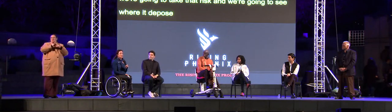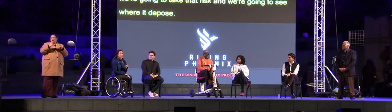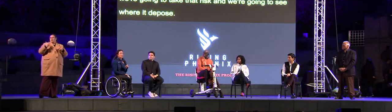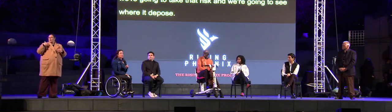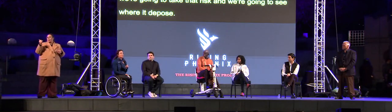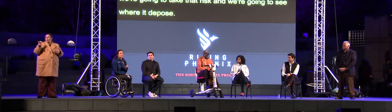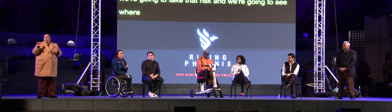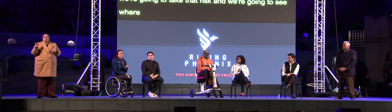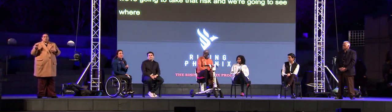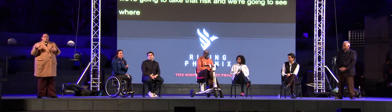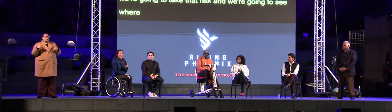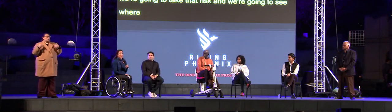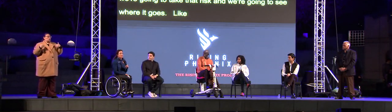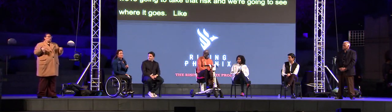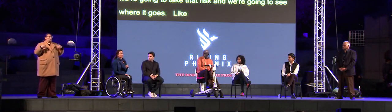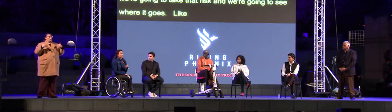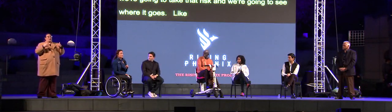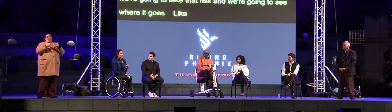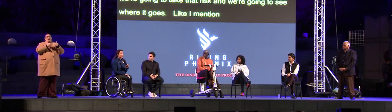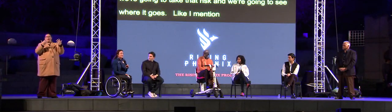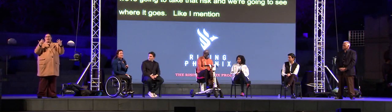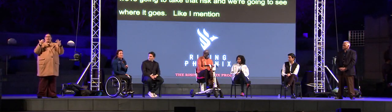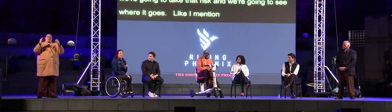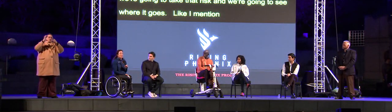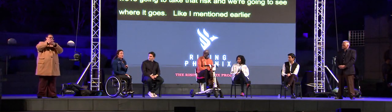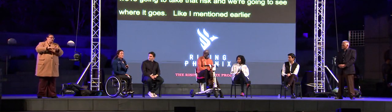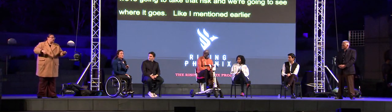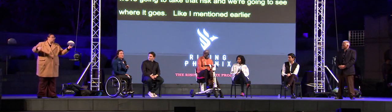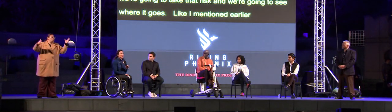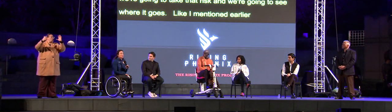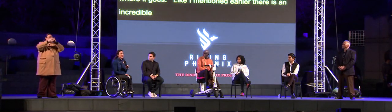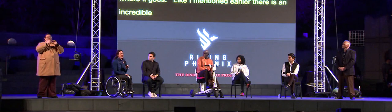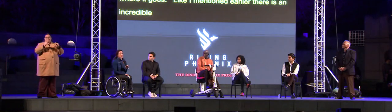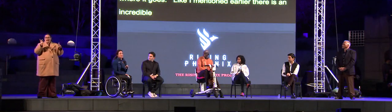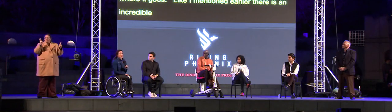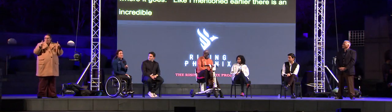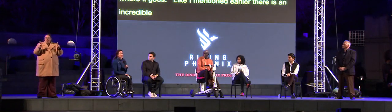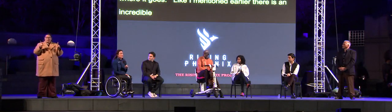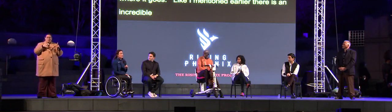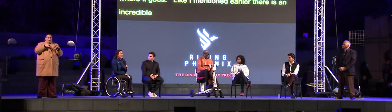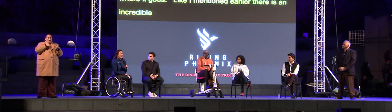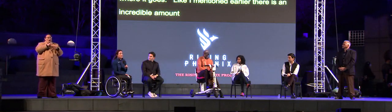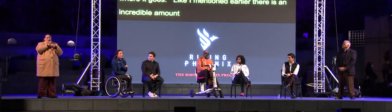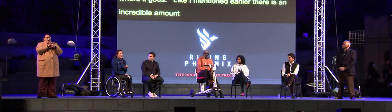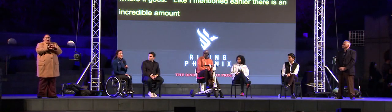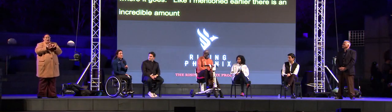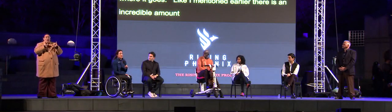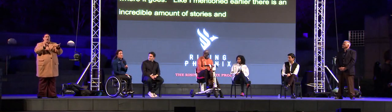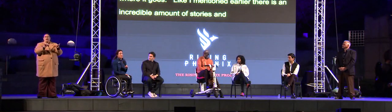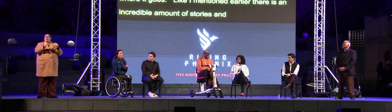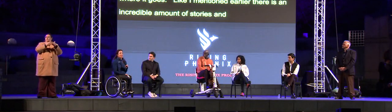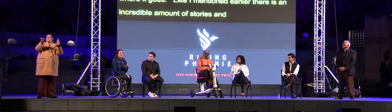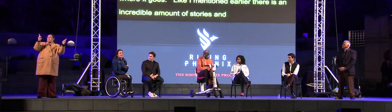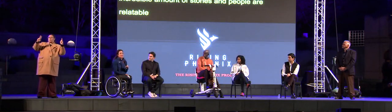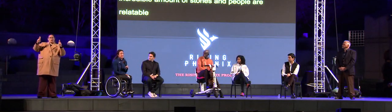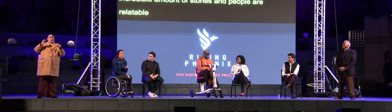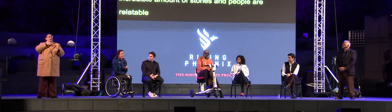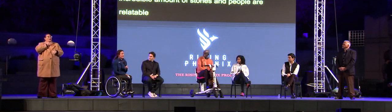incredible amount of stories, and people are so relatable to the general population that they would want to see it.